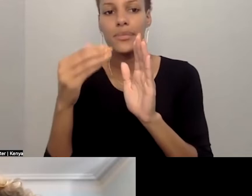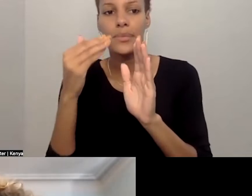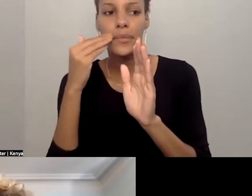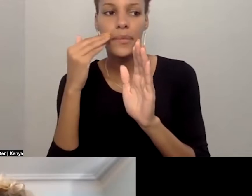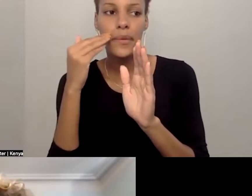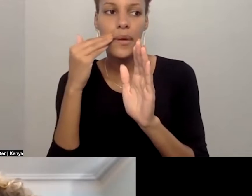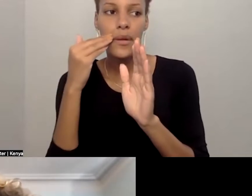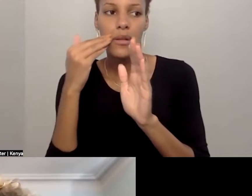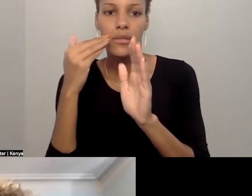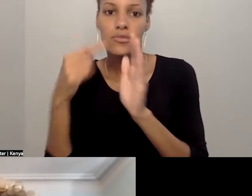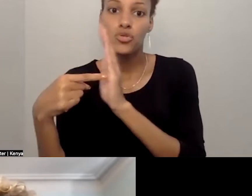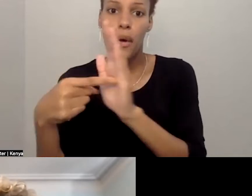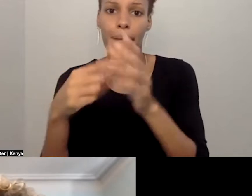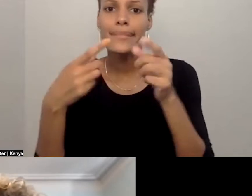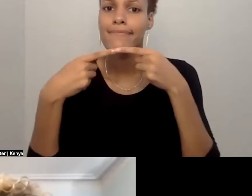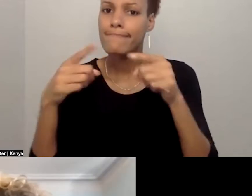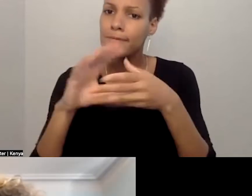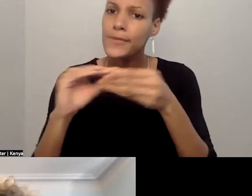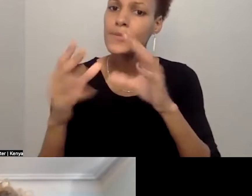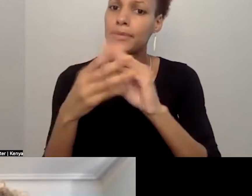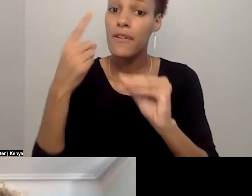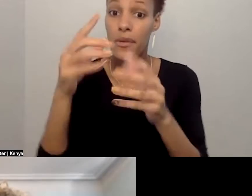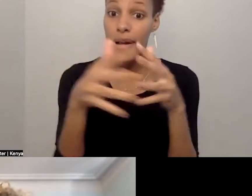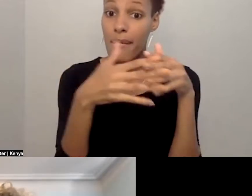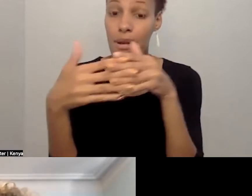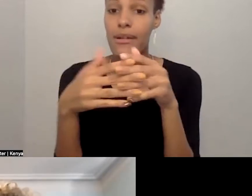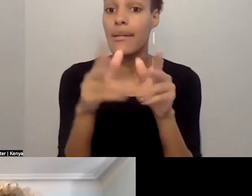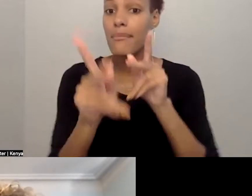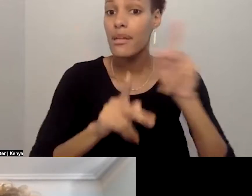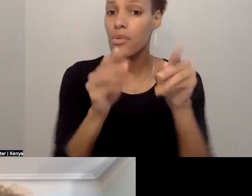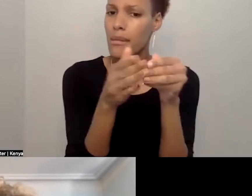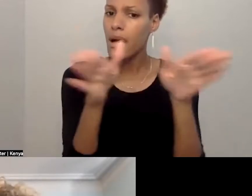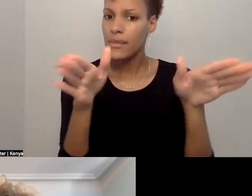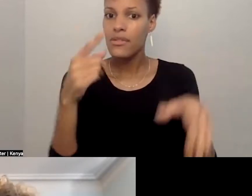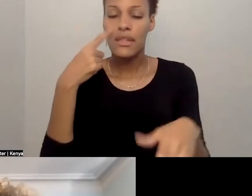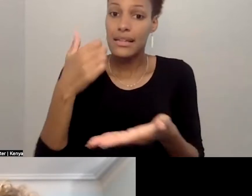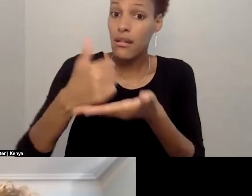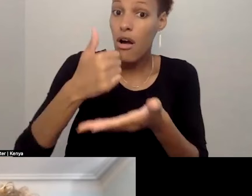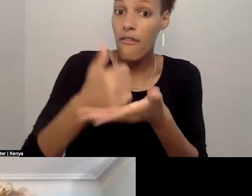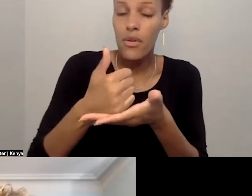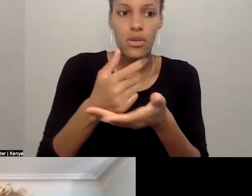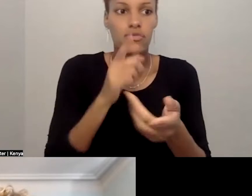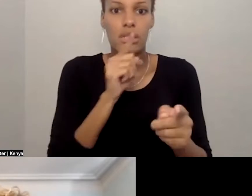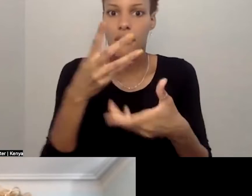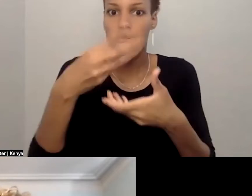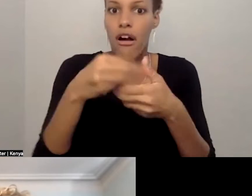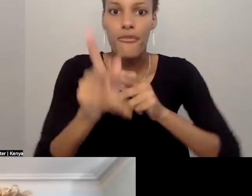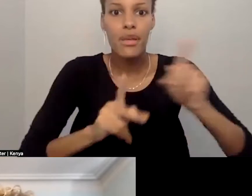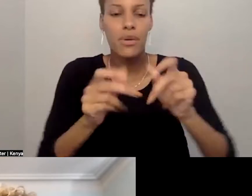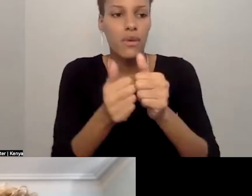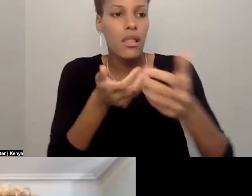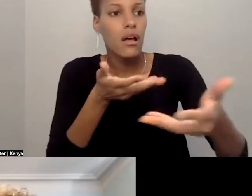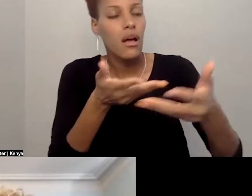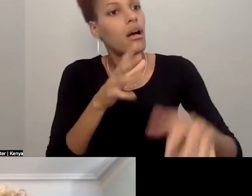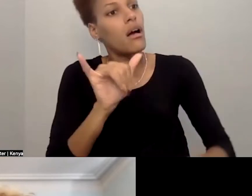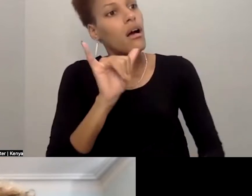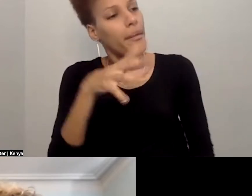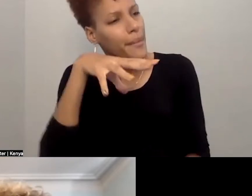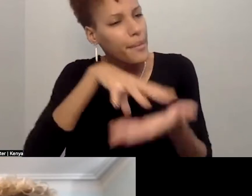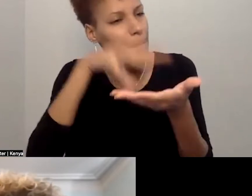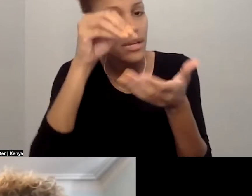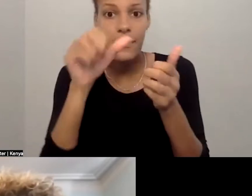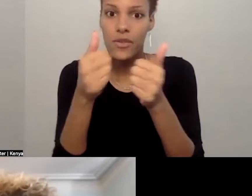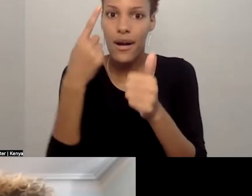both provocative and helpful and engage people in, in ways that that they need to be engaged.